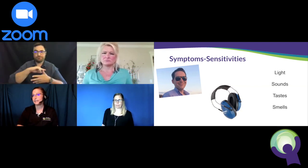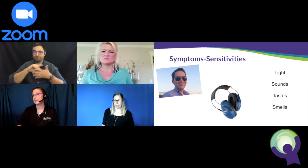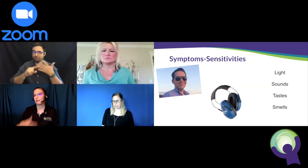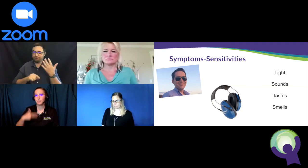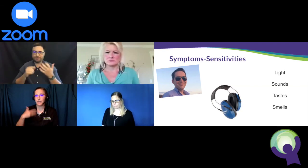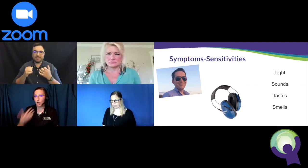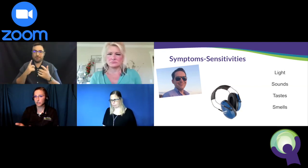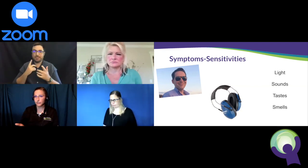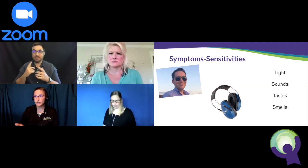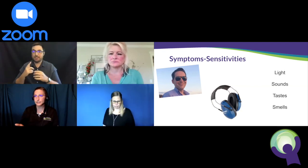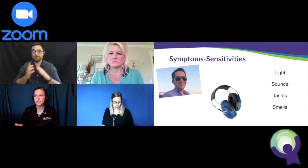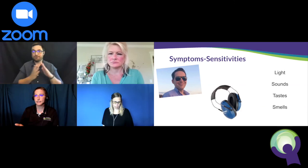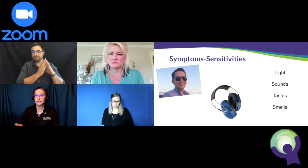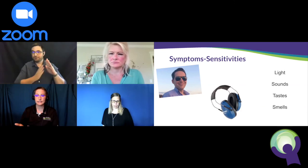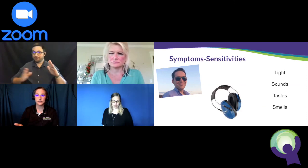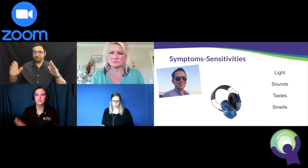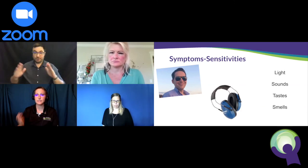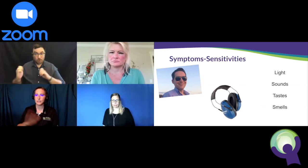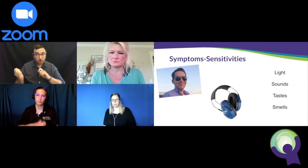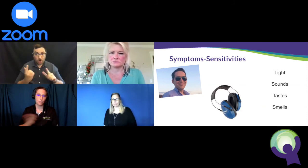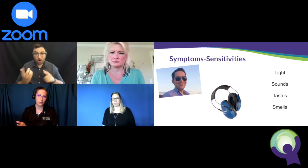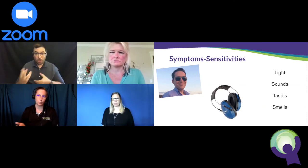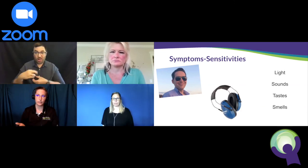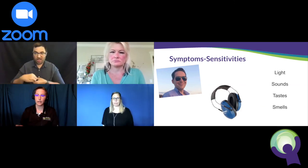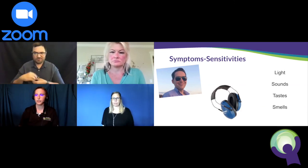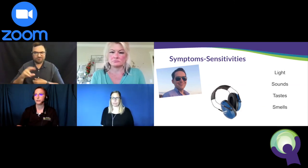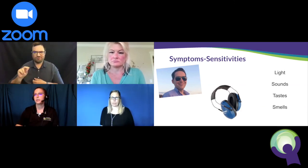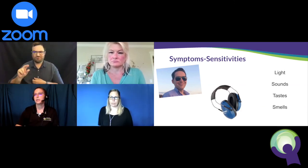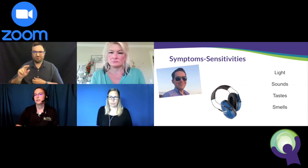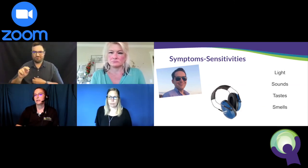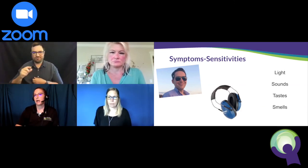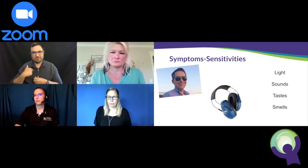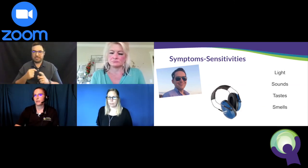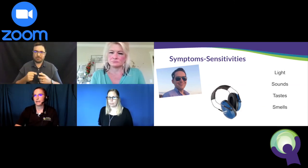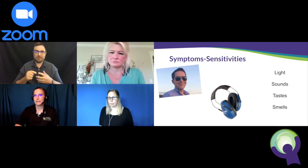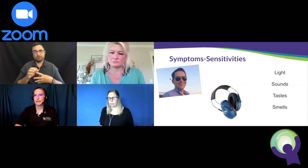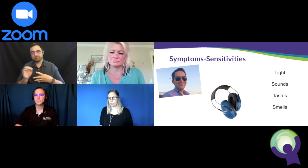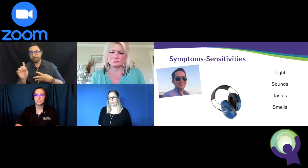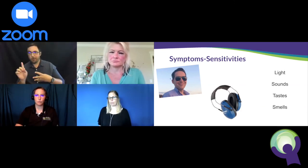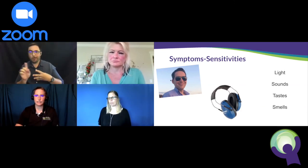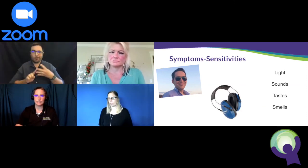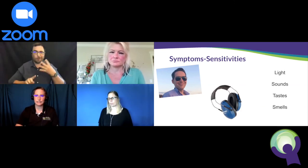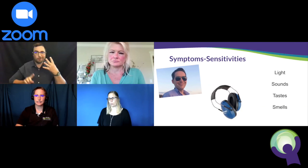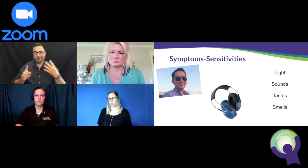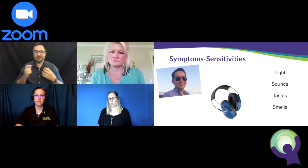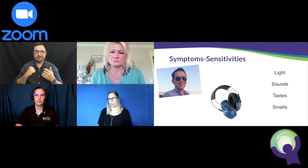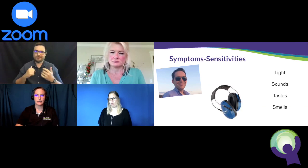have to be all of these sensitivities, but it could be one or the other. A lot of times the noise sensitivity can be